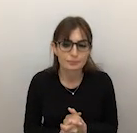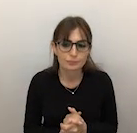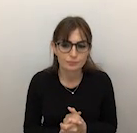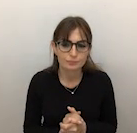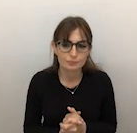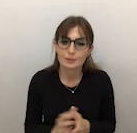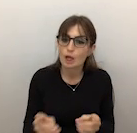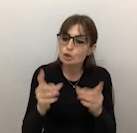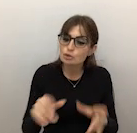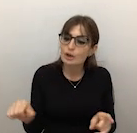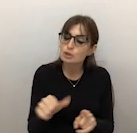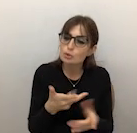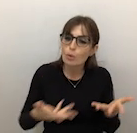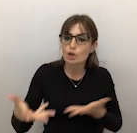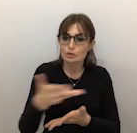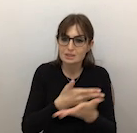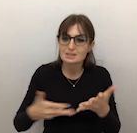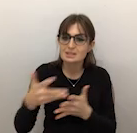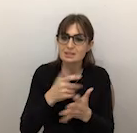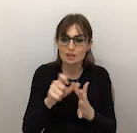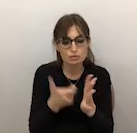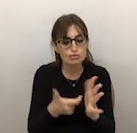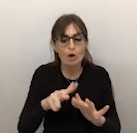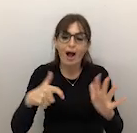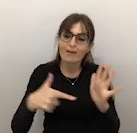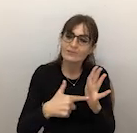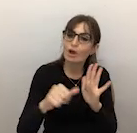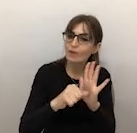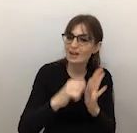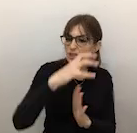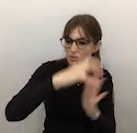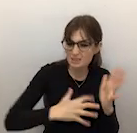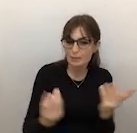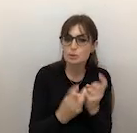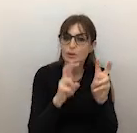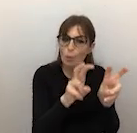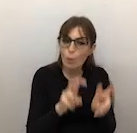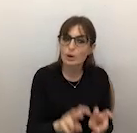Finally, the director should discuss the draft financial statements with the auditor, to learn if any issues